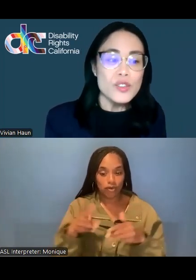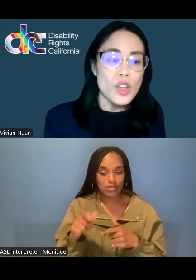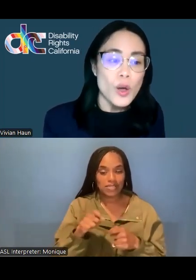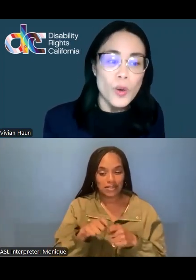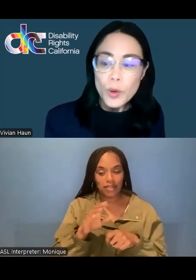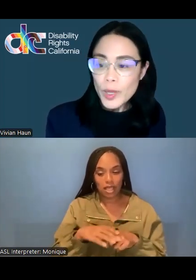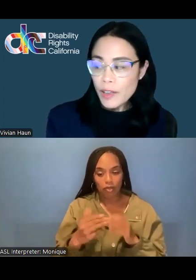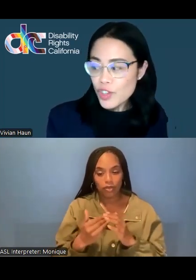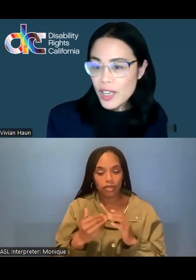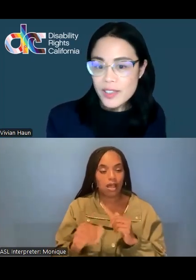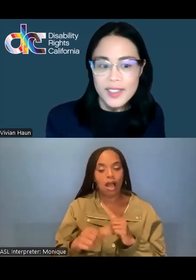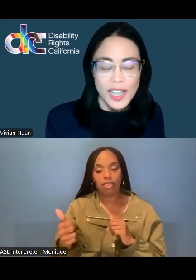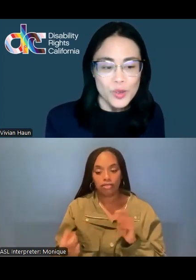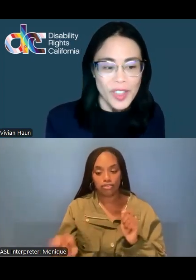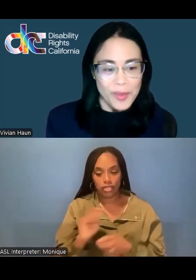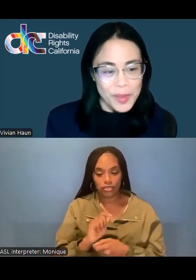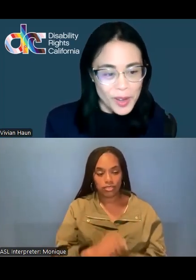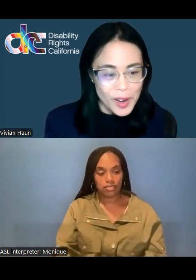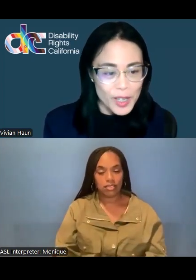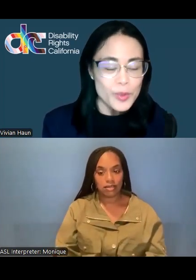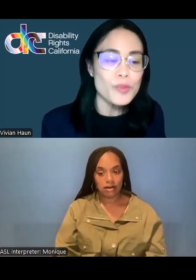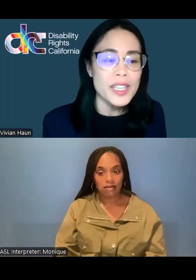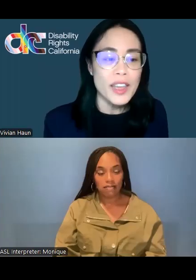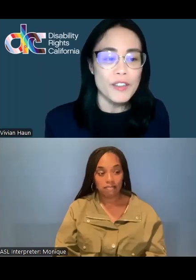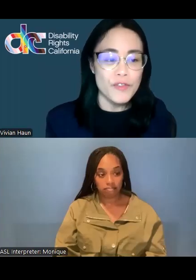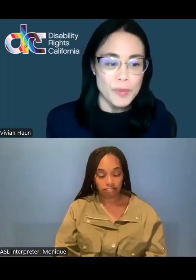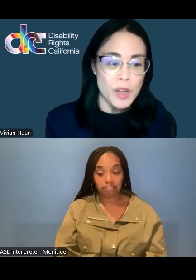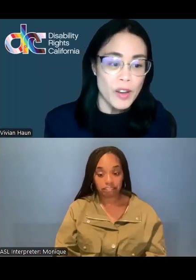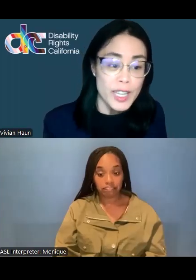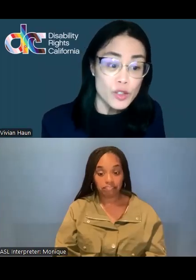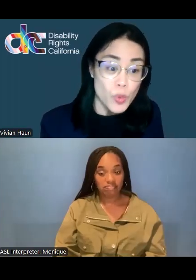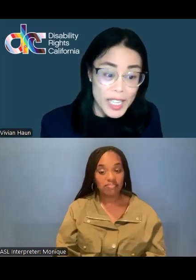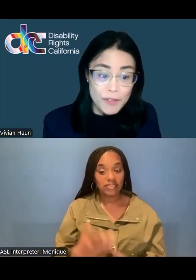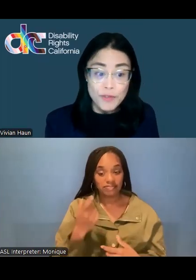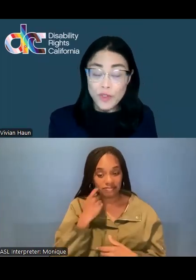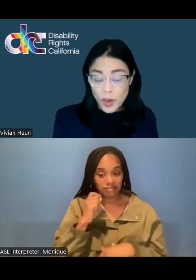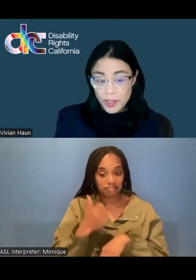So we have just scheduled that webinar. It will be February 24th.